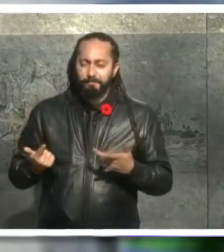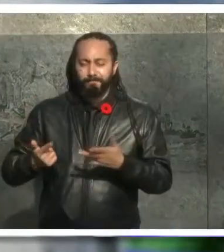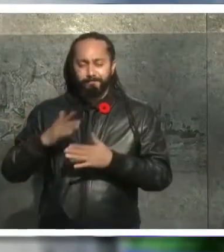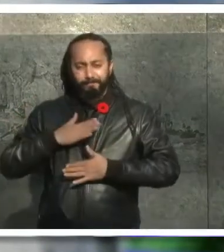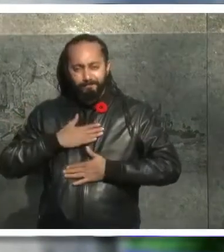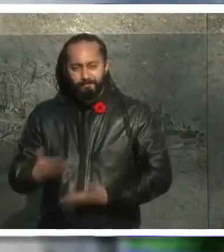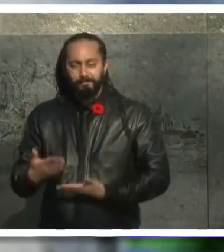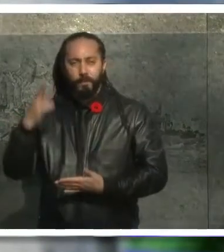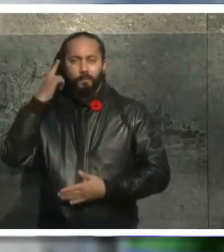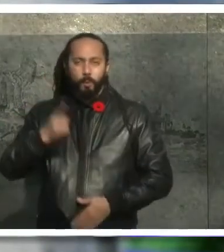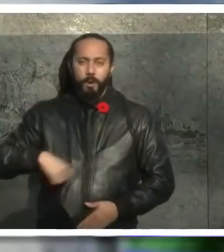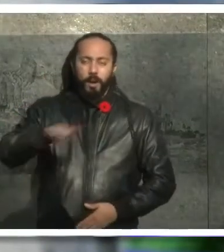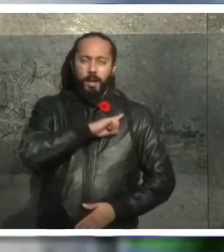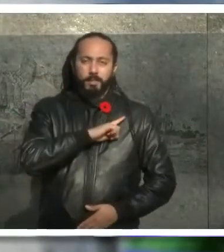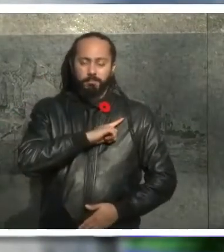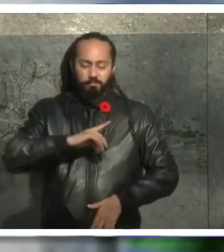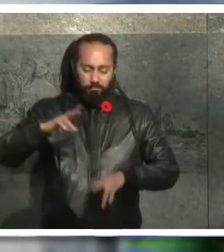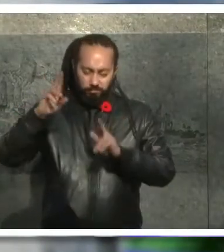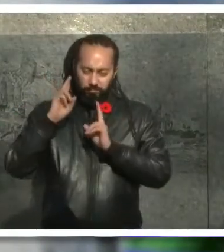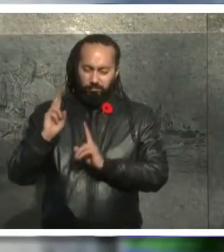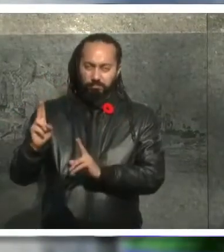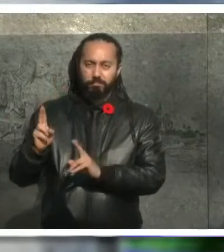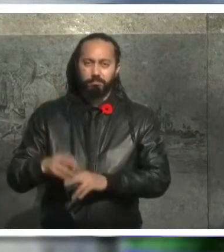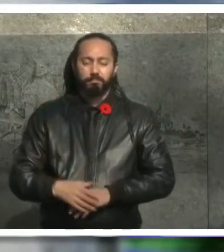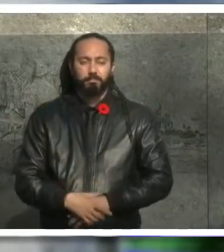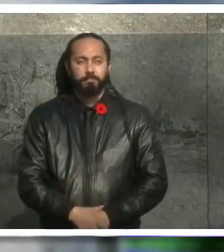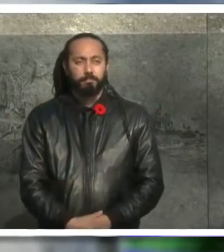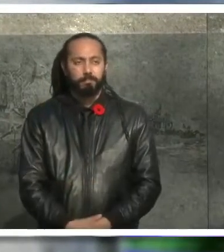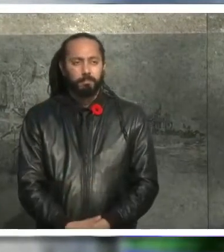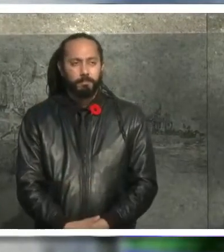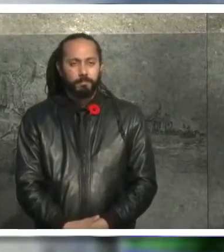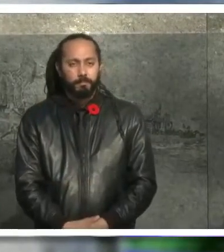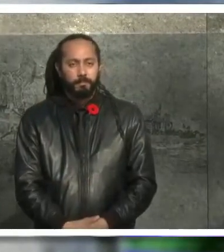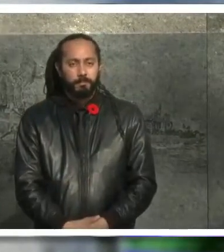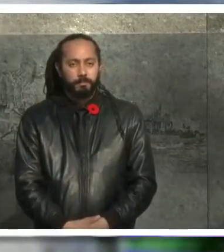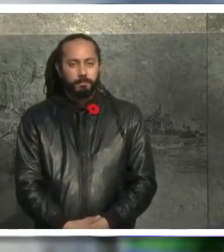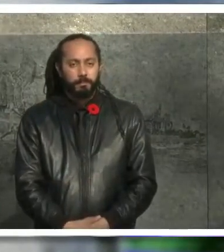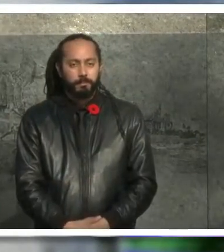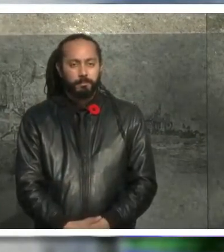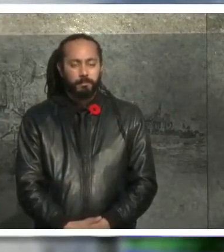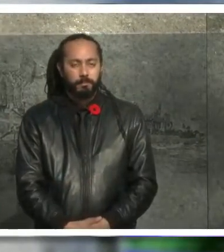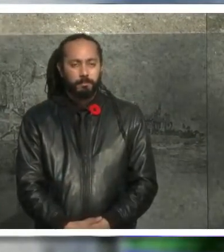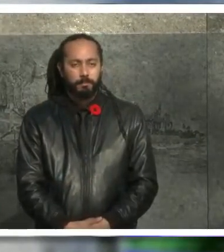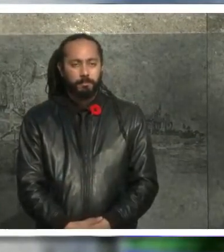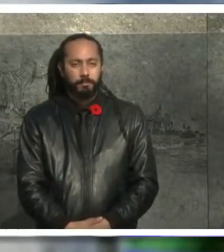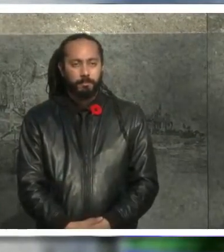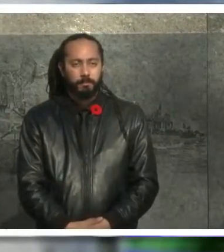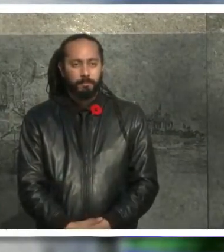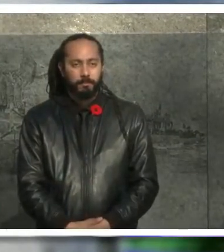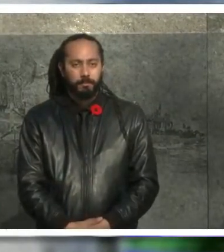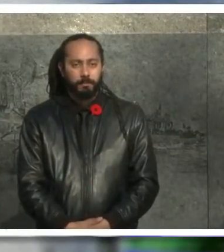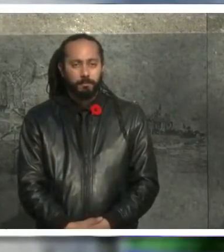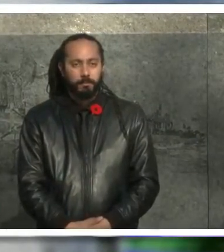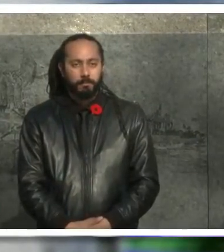the sacrifices made by those who laid down their lives for us. (Speaks French)